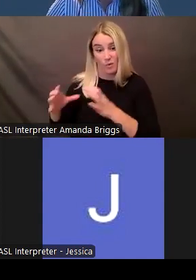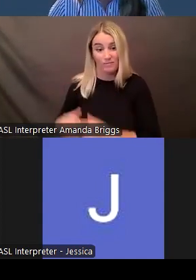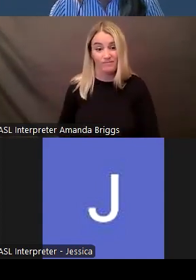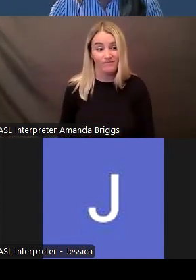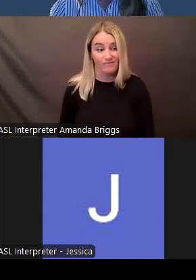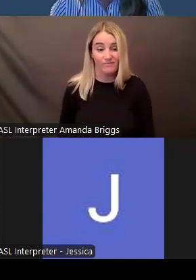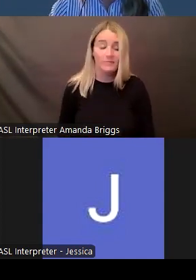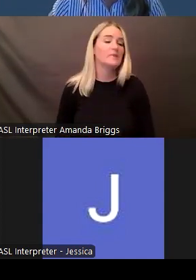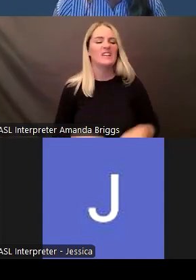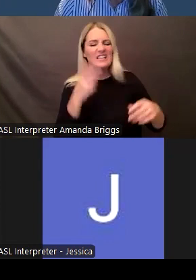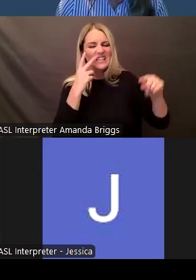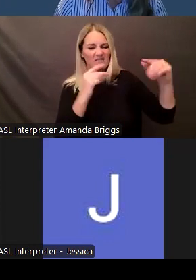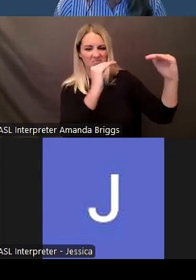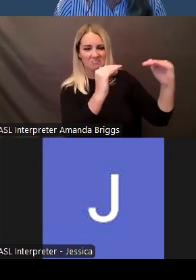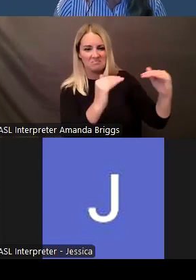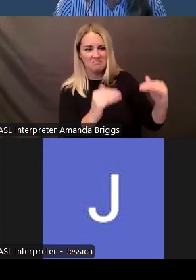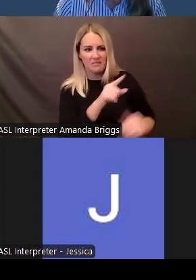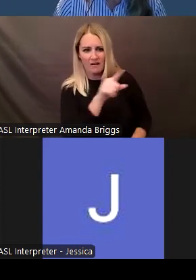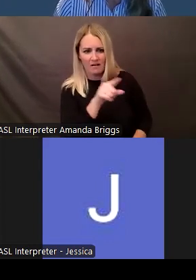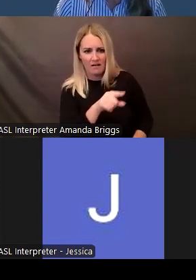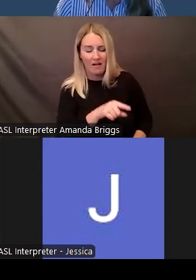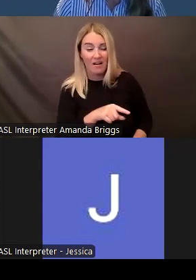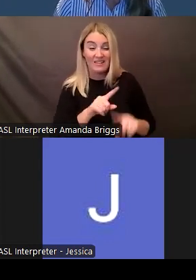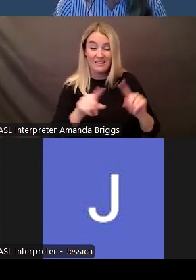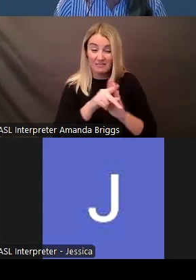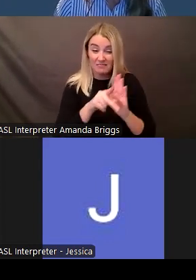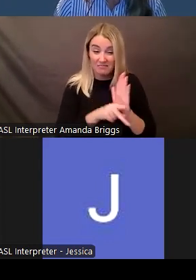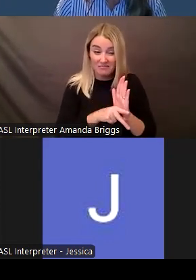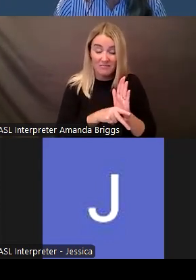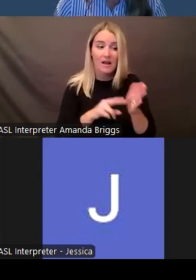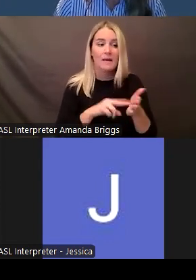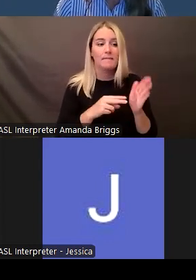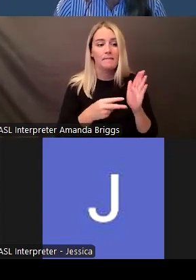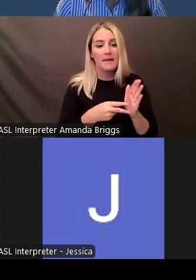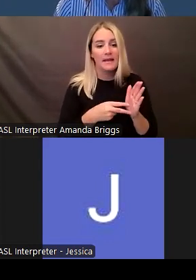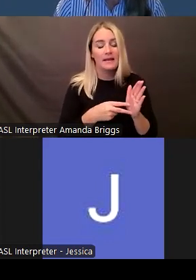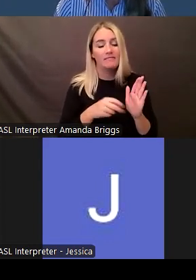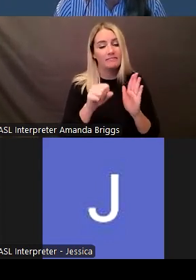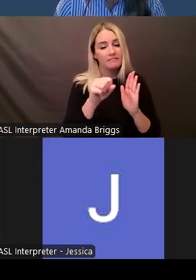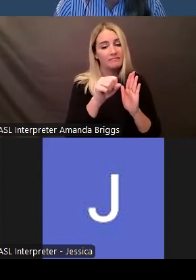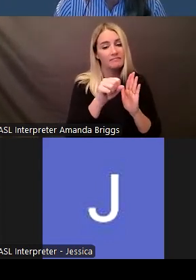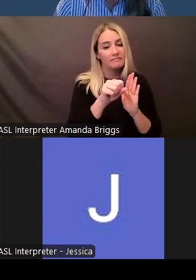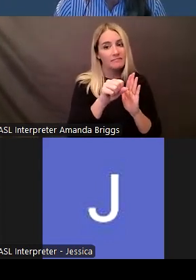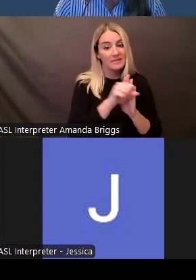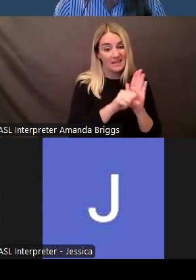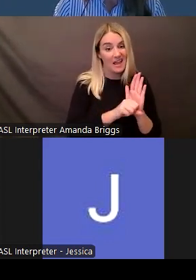All of these different policies either mean the state is going to get less money